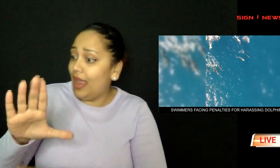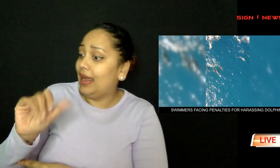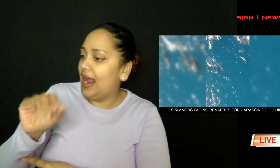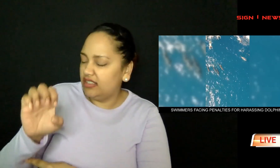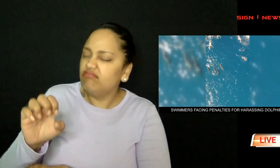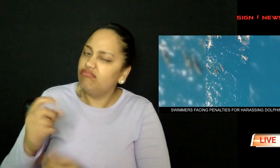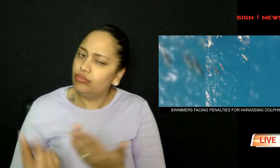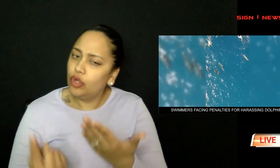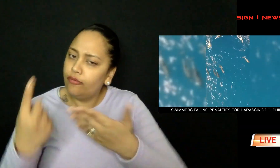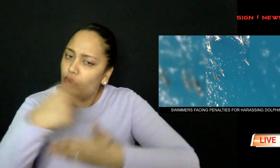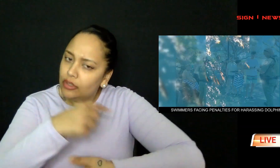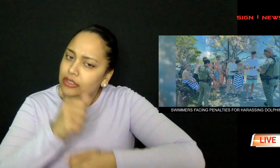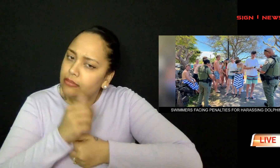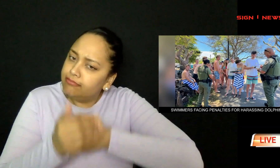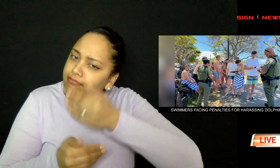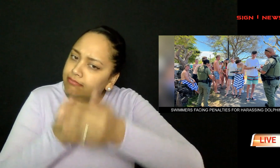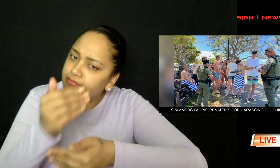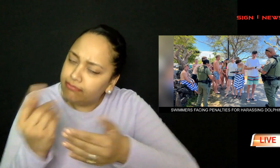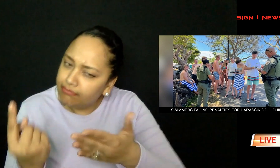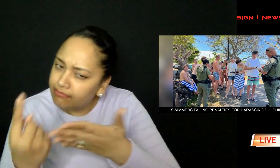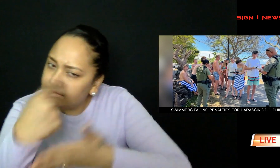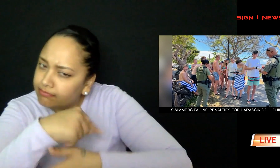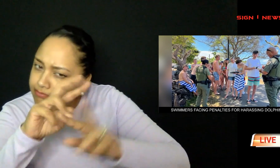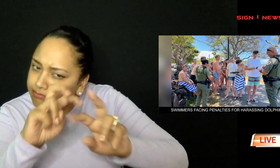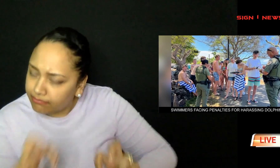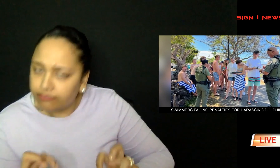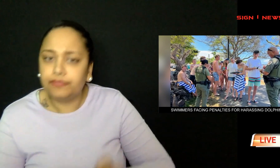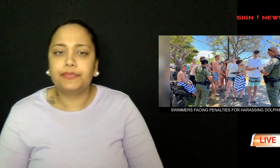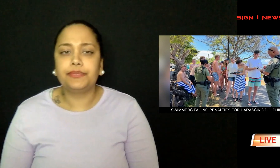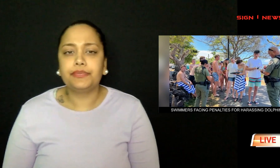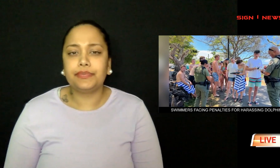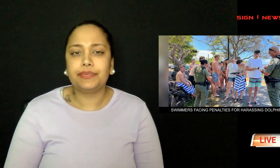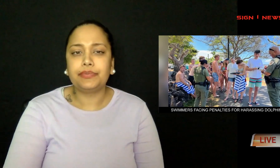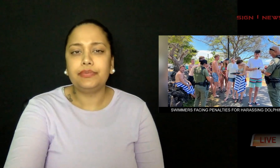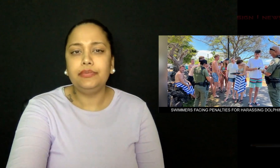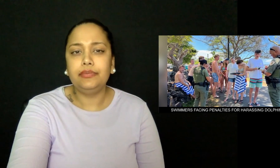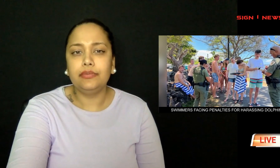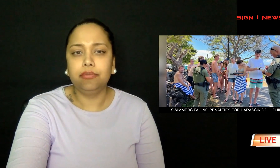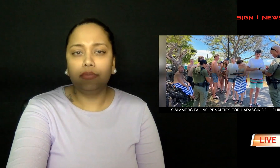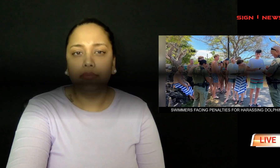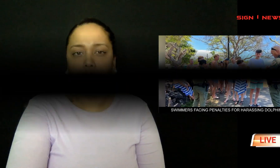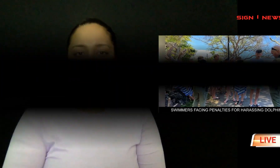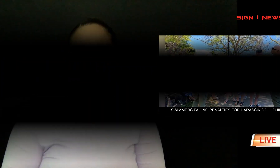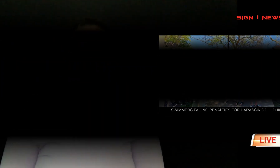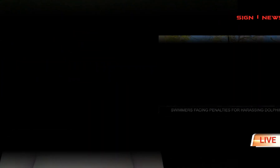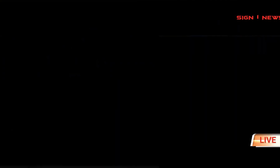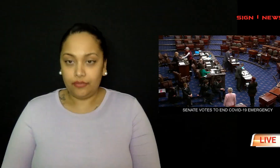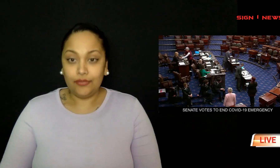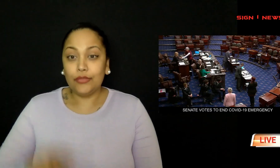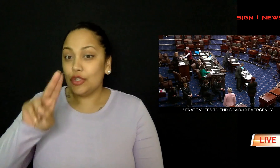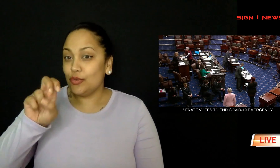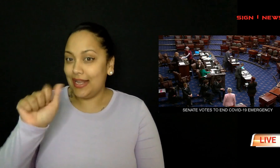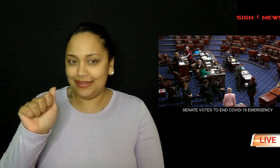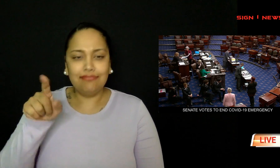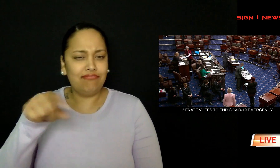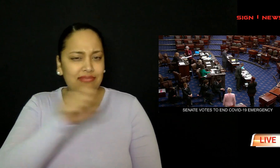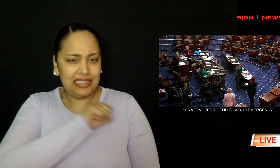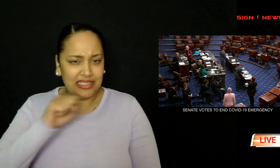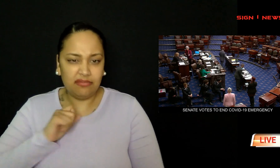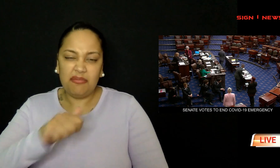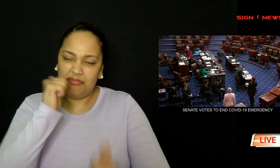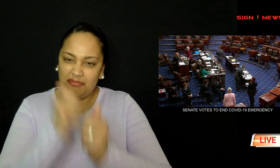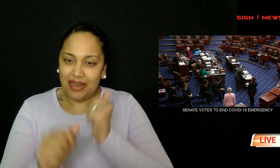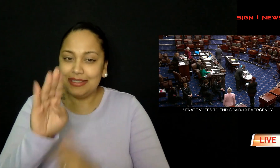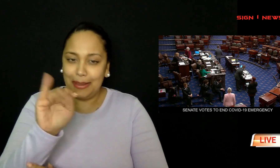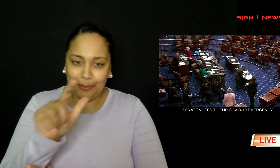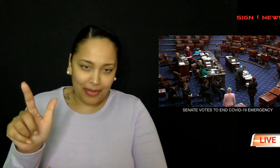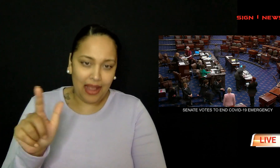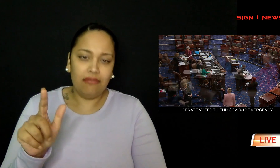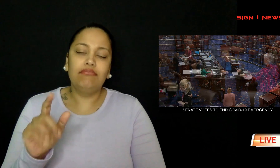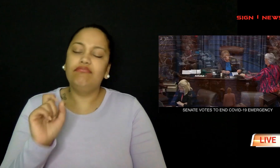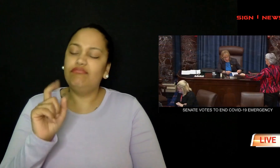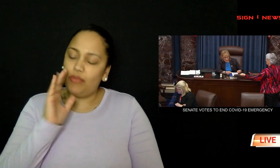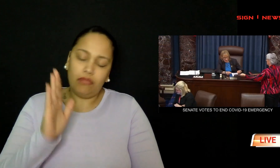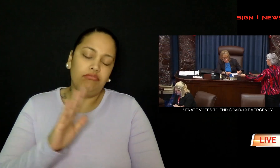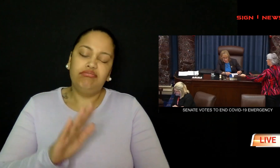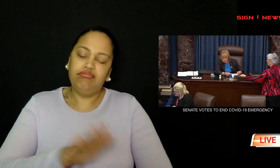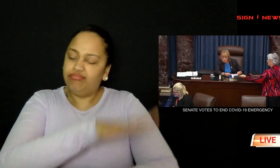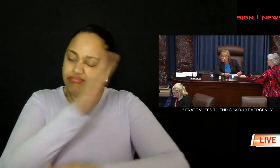an investigation has started and the case is under review